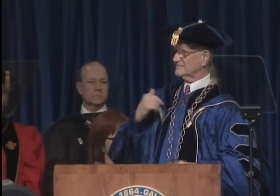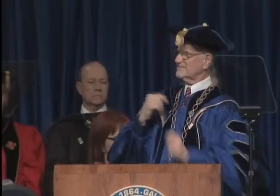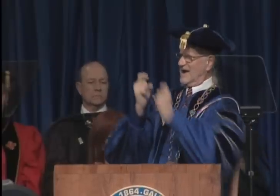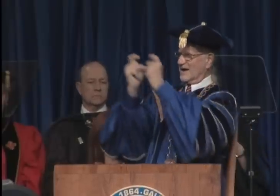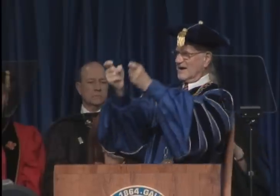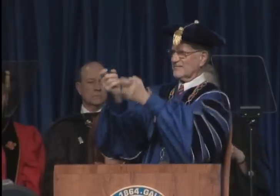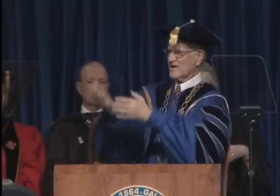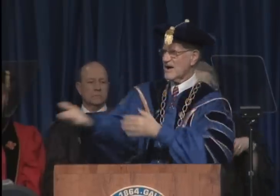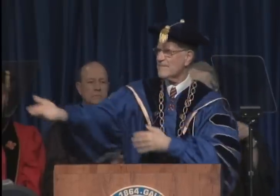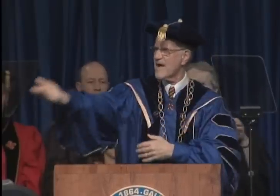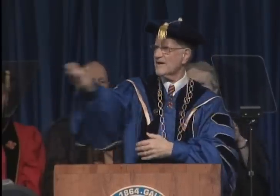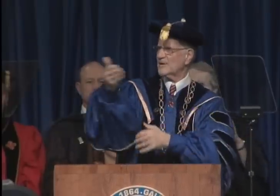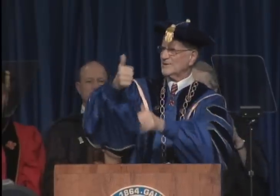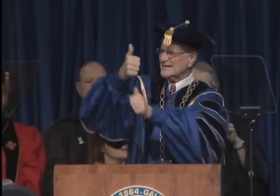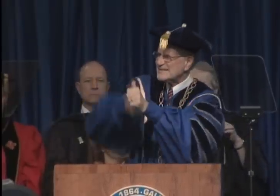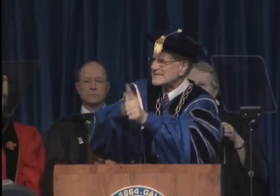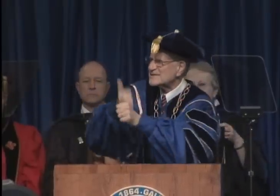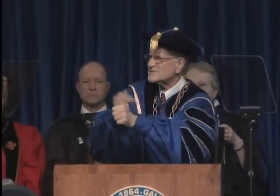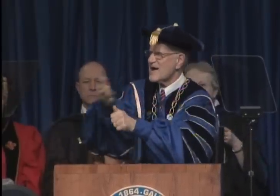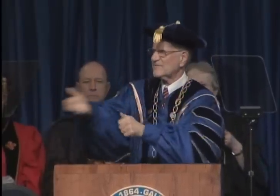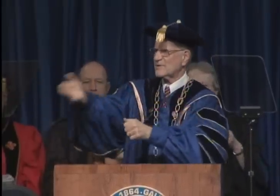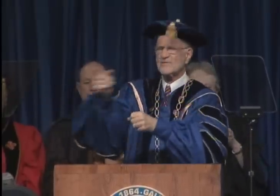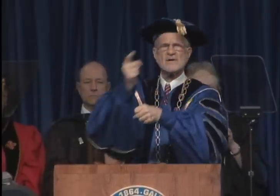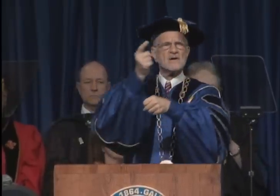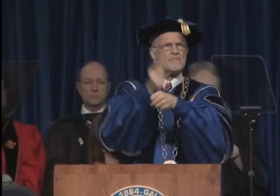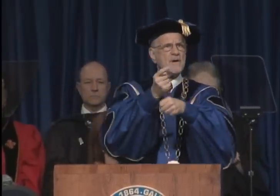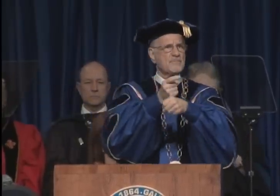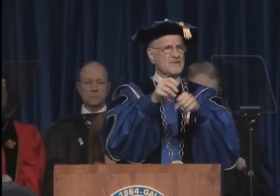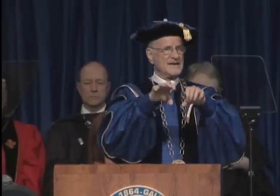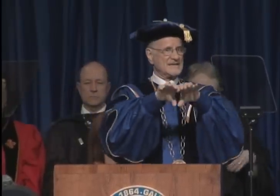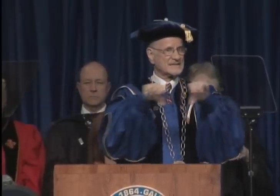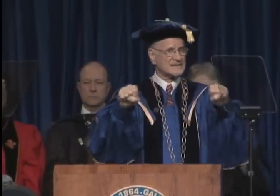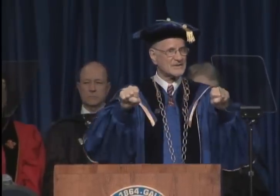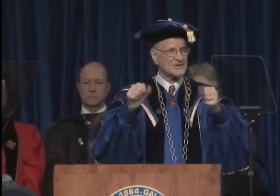I confer upon each of you the appropriate degree